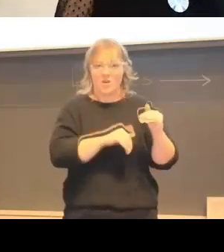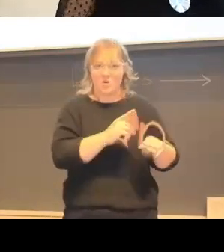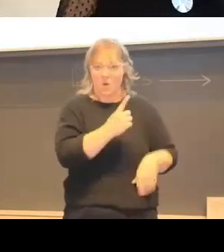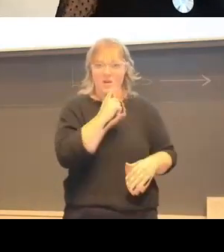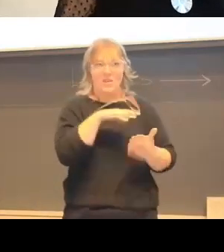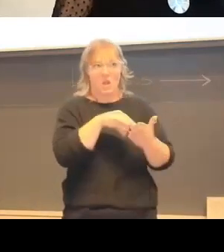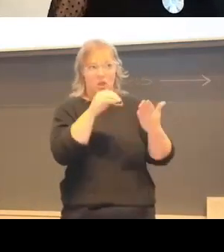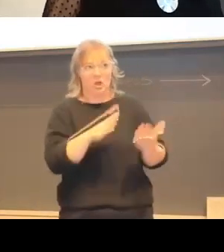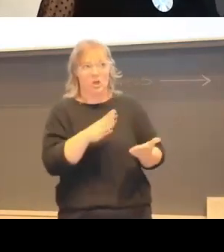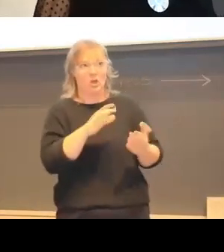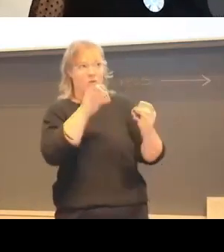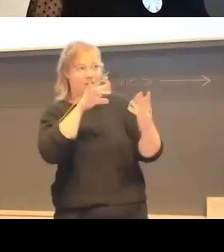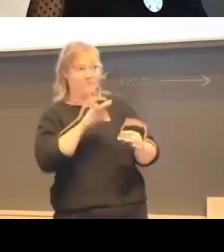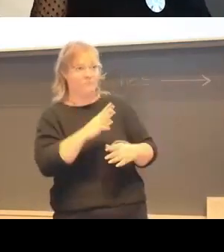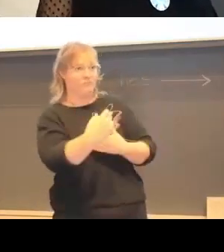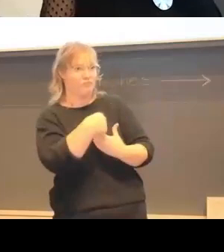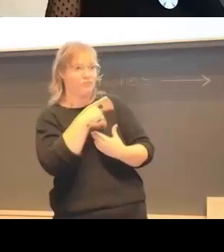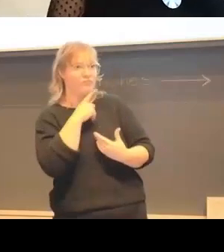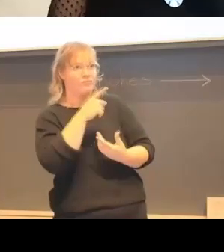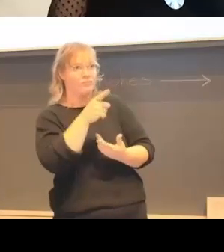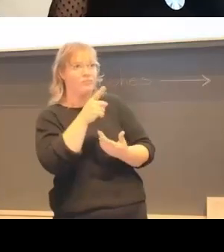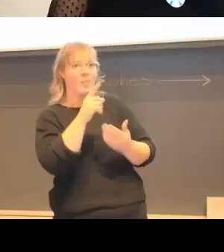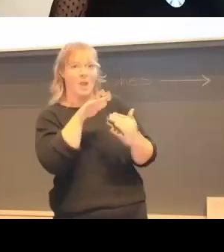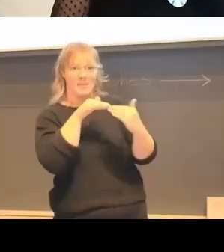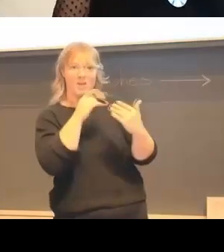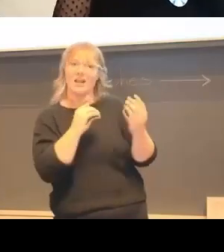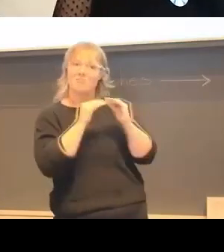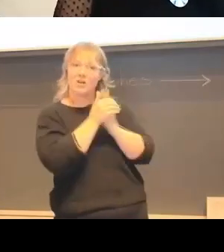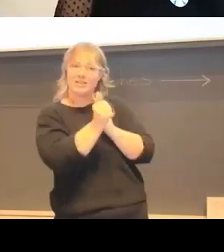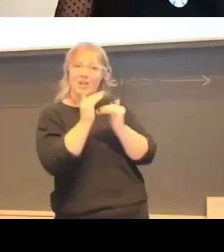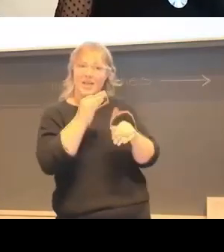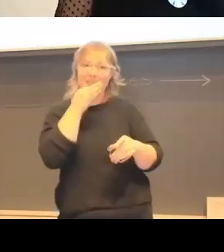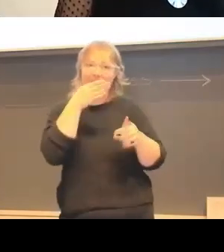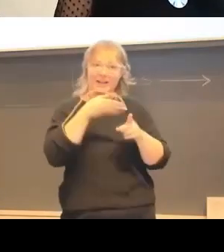their peers having more skill than the expert did and that experts also rated fewer behaviors